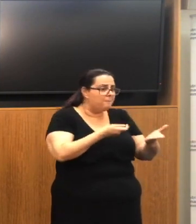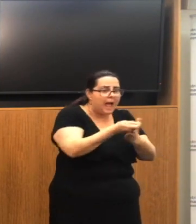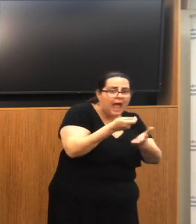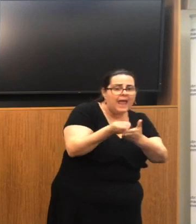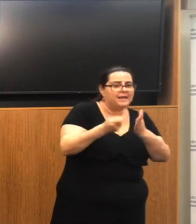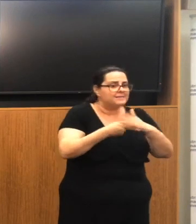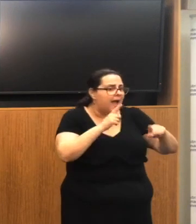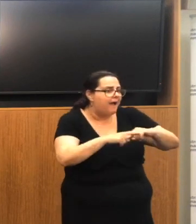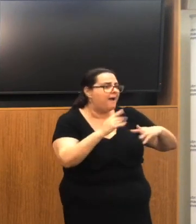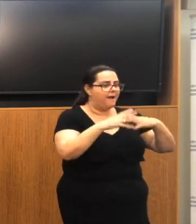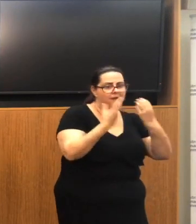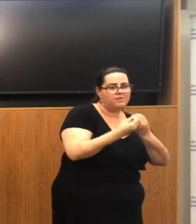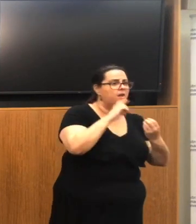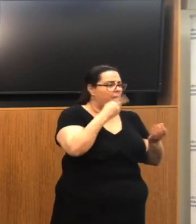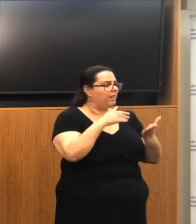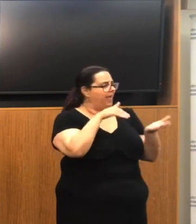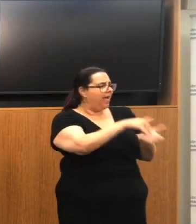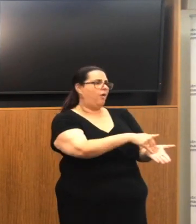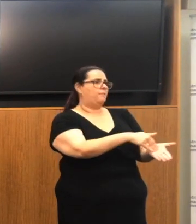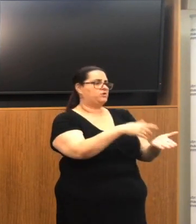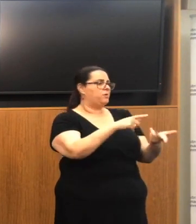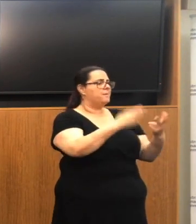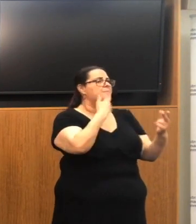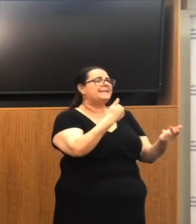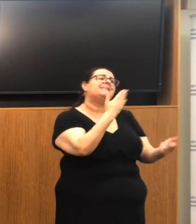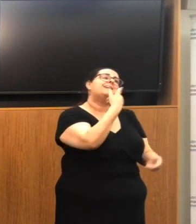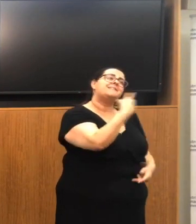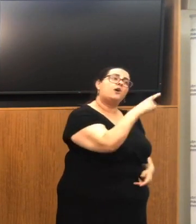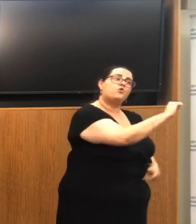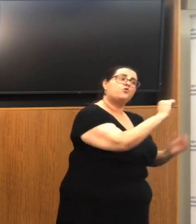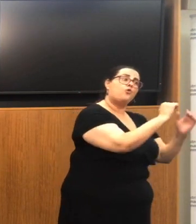So, please, tell her to come closer.